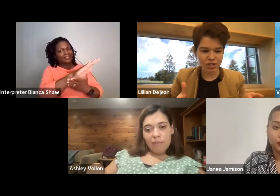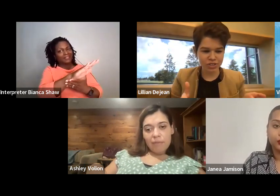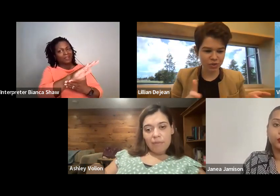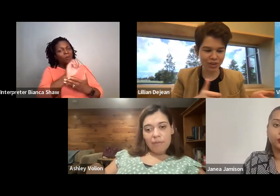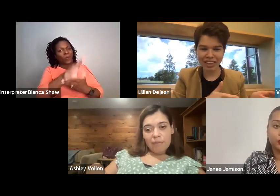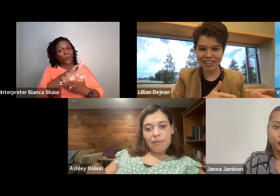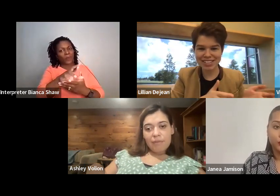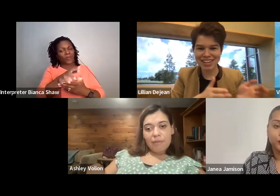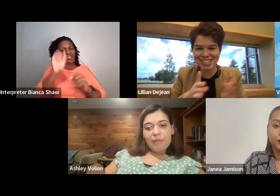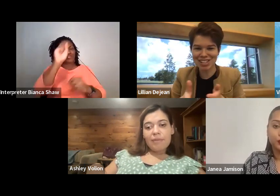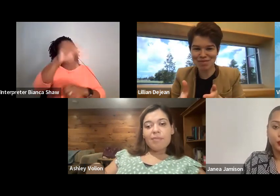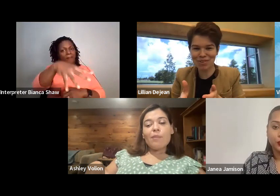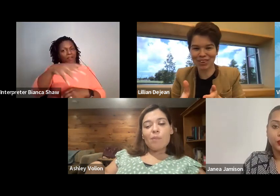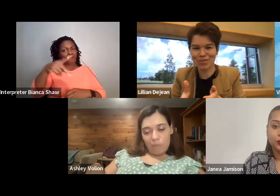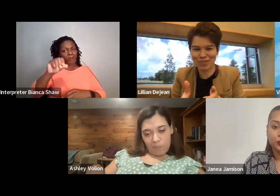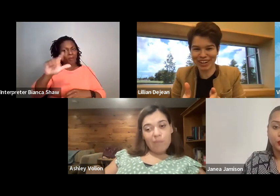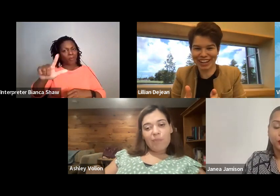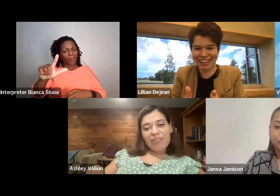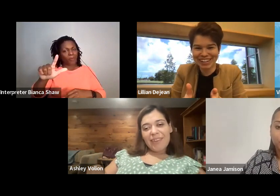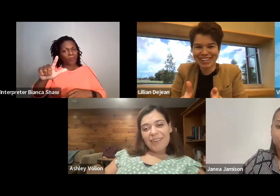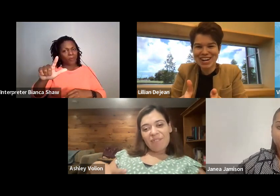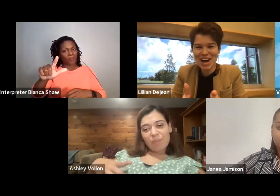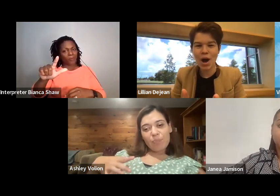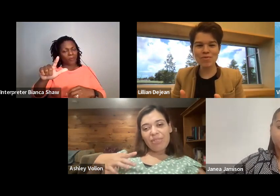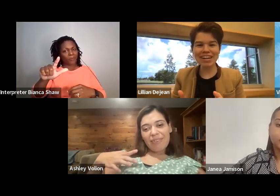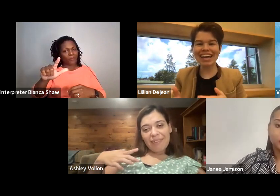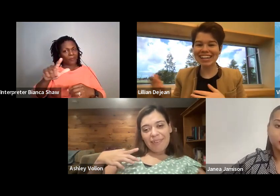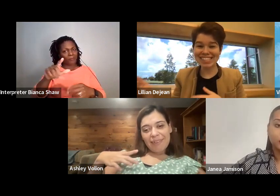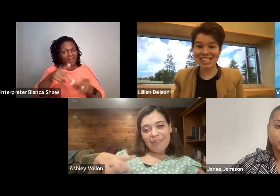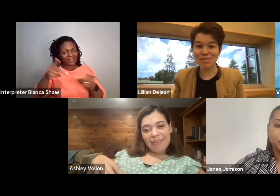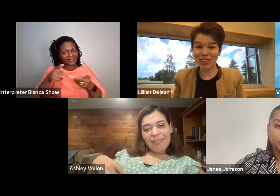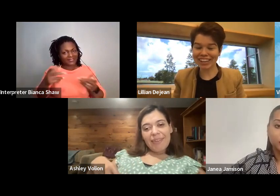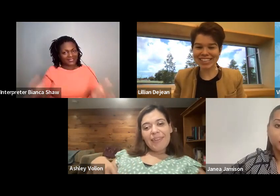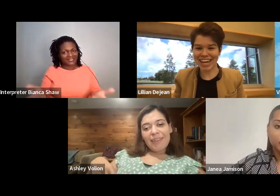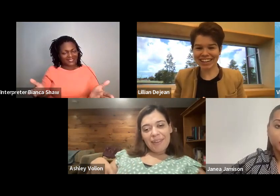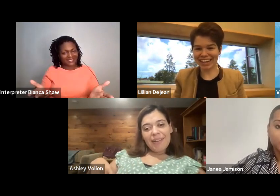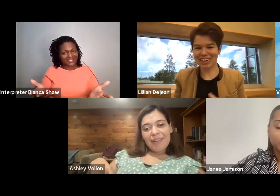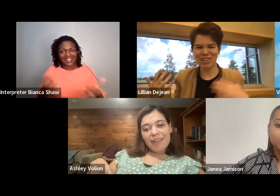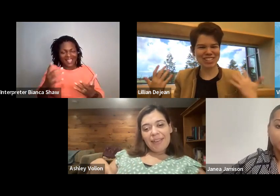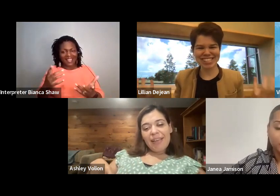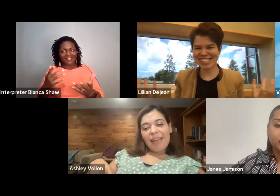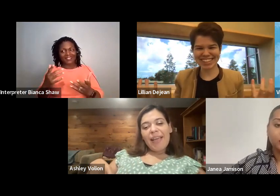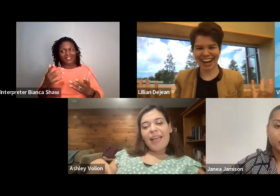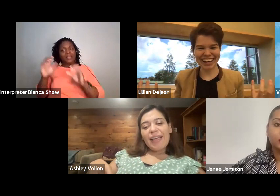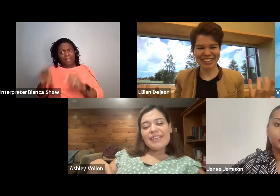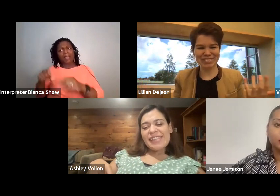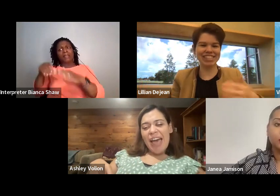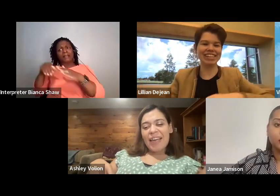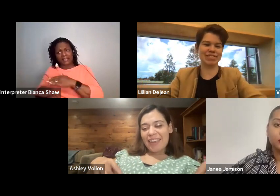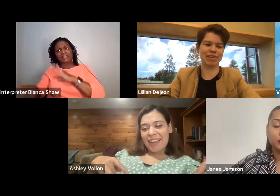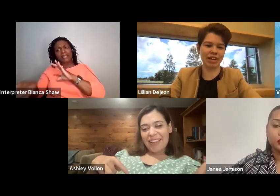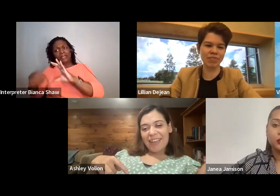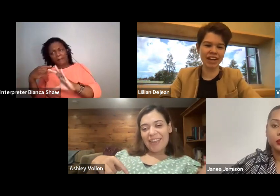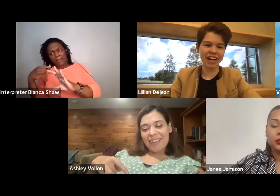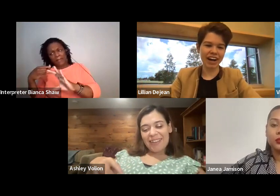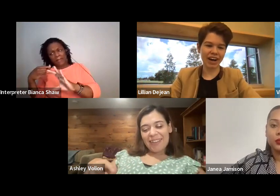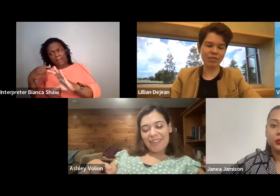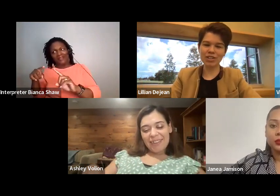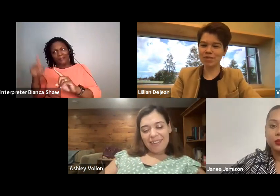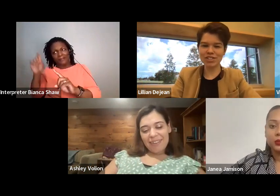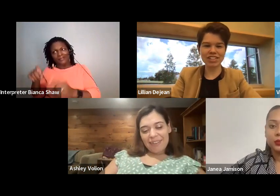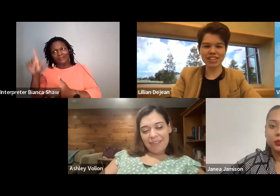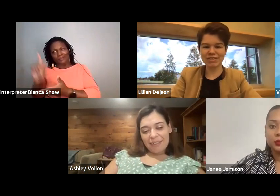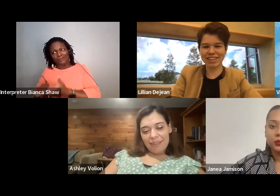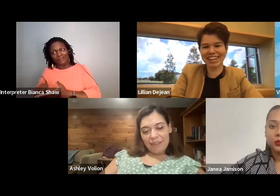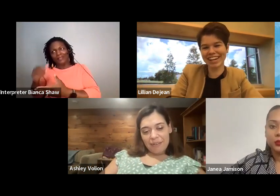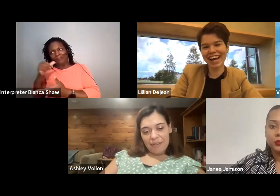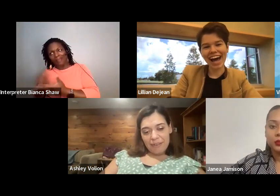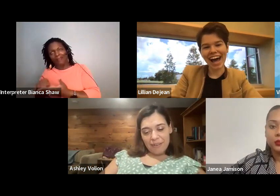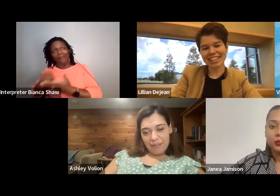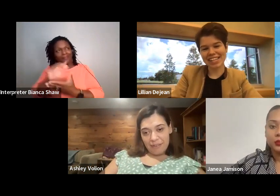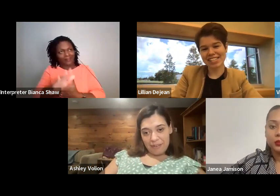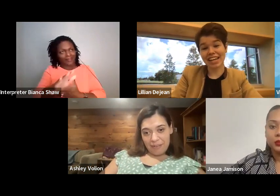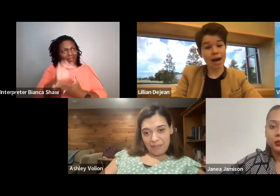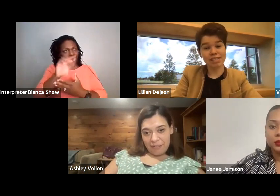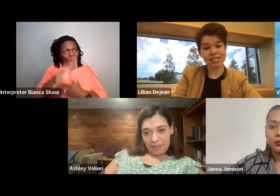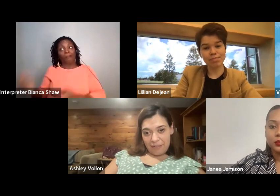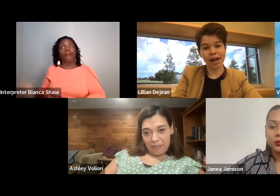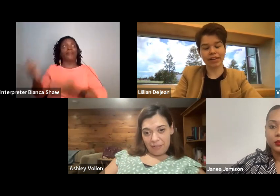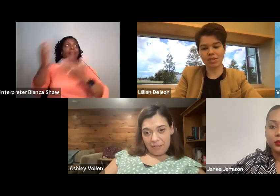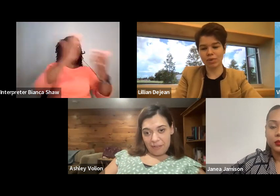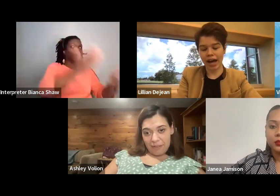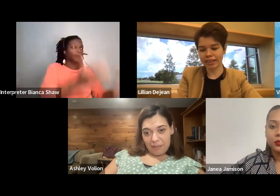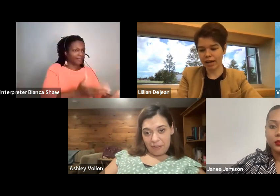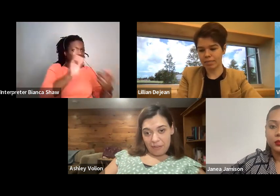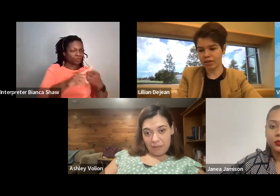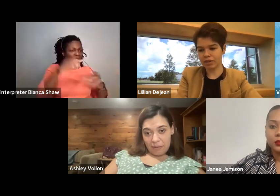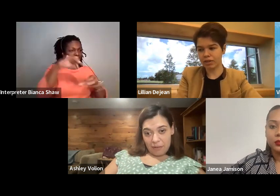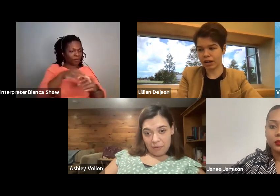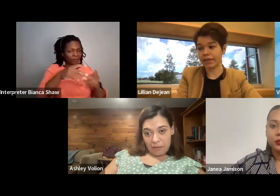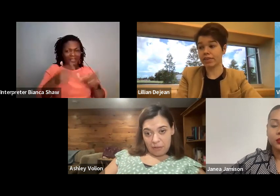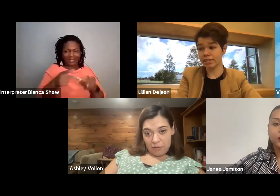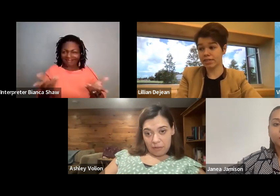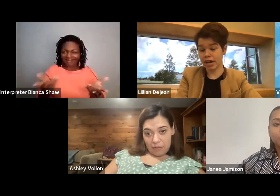So it's accessible on the front end but in a desktop on the tail end, which is kind of silly to me, and you mentioned even accessing absentee ballots, and we had that bill this session house